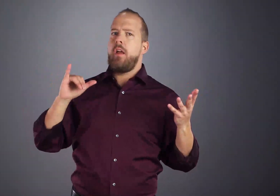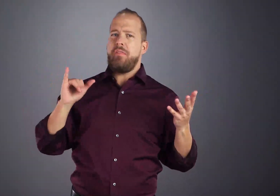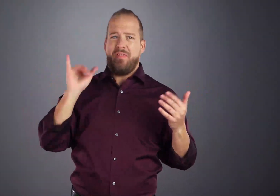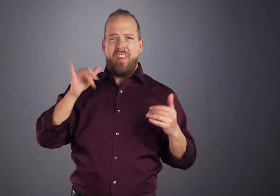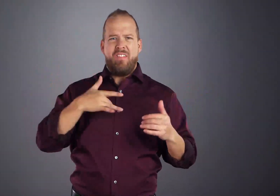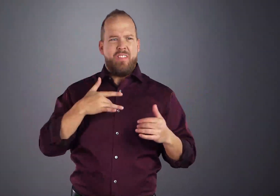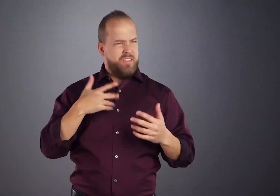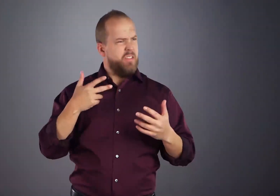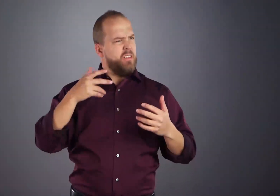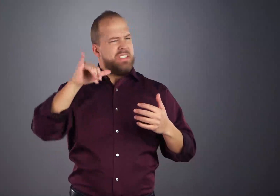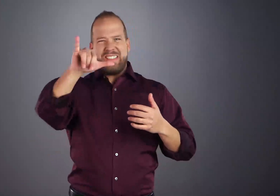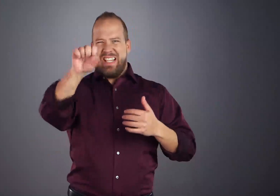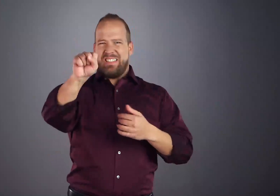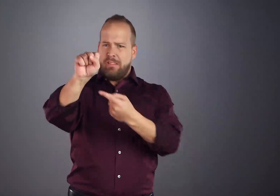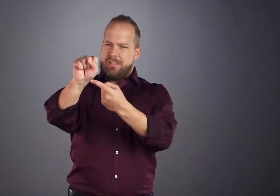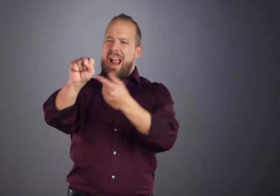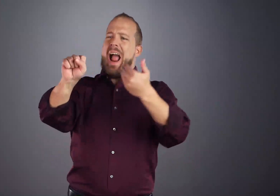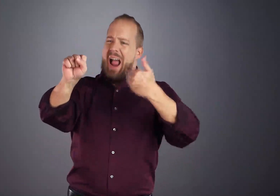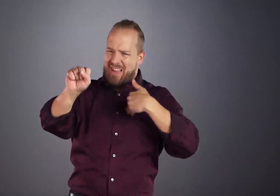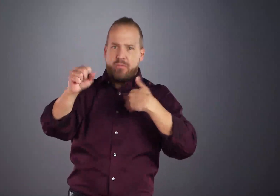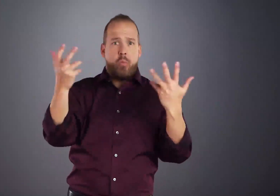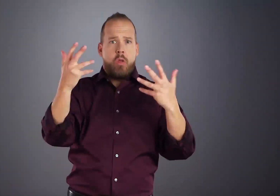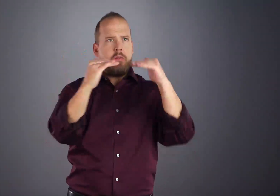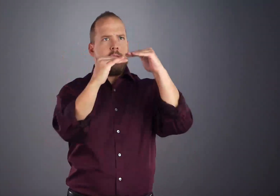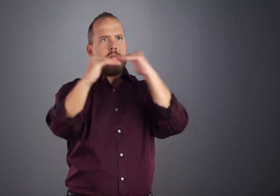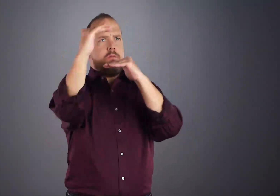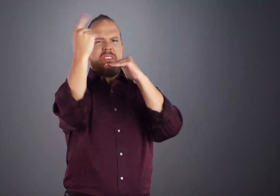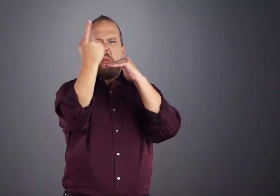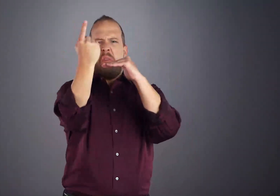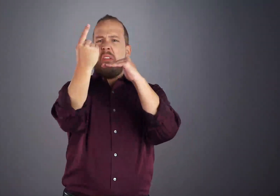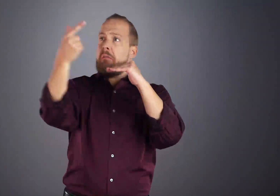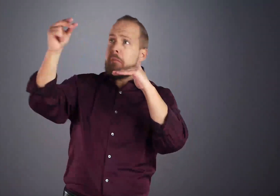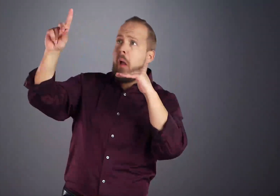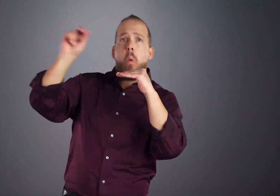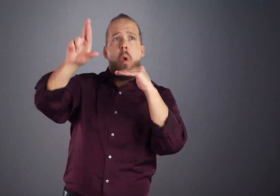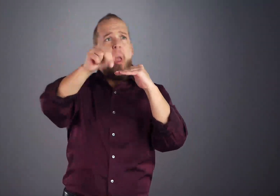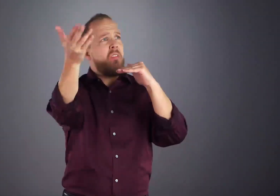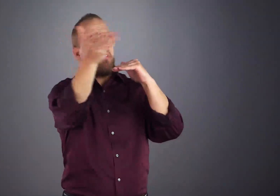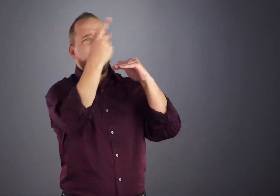Nothing more was required of me to make my beginning.